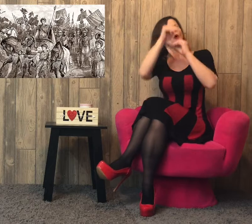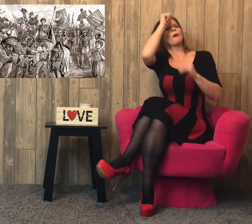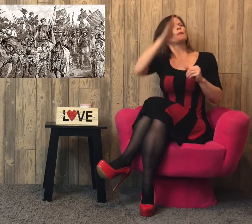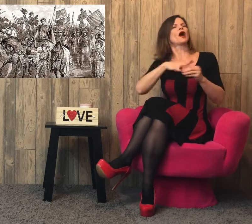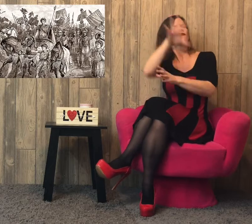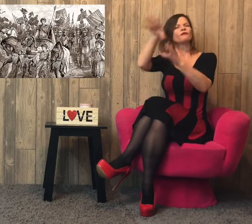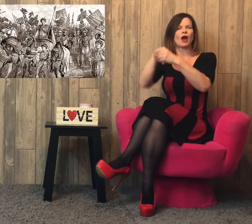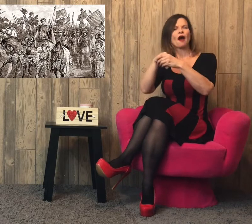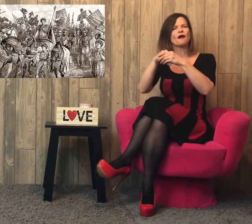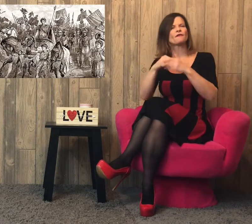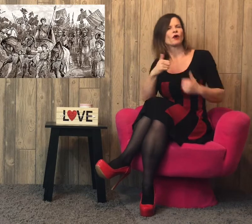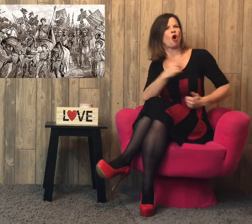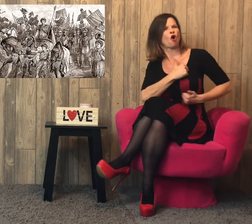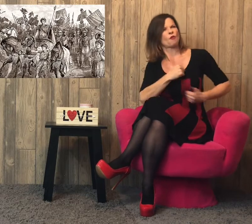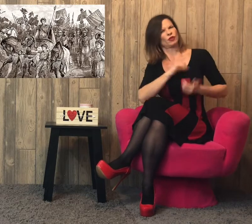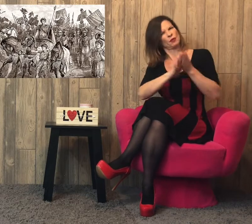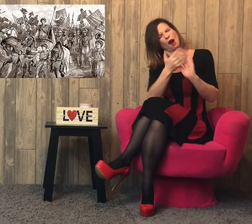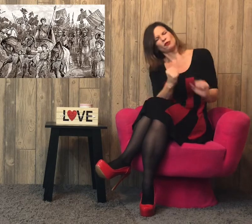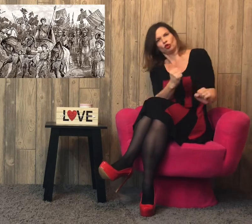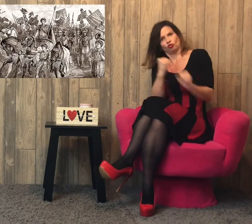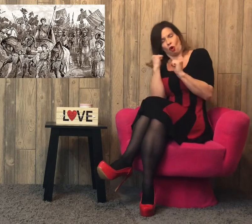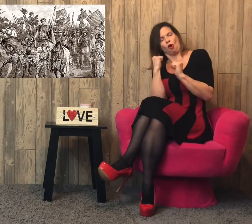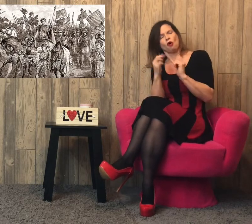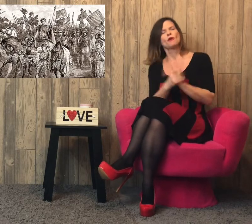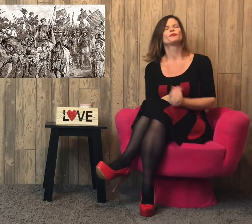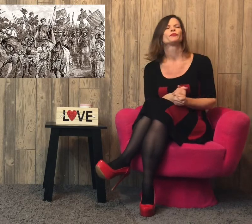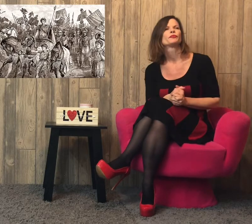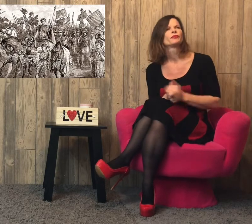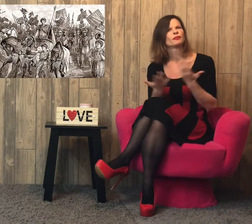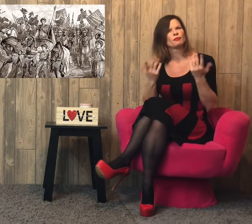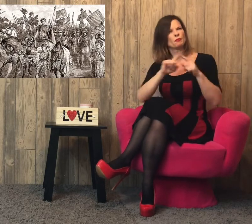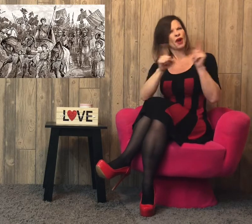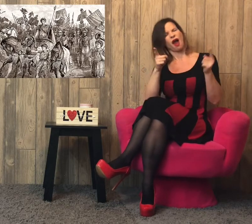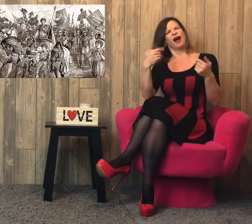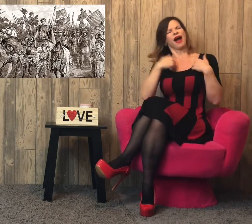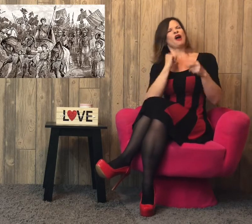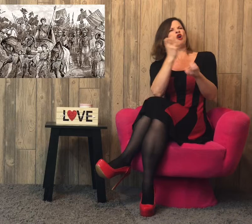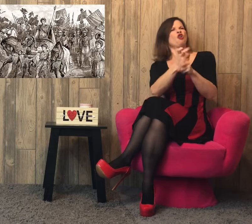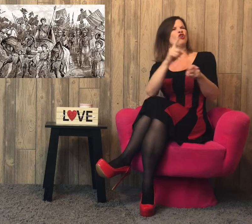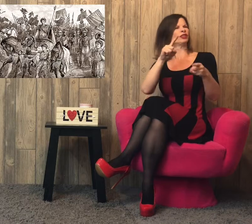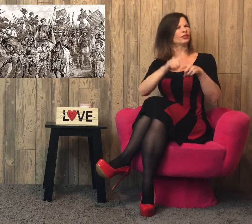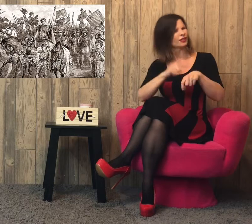Claudius tried to recruit a lot of men to make his army strong. But,